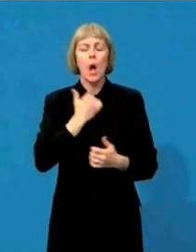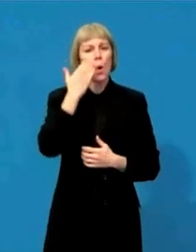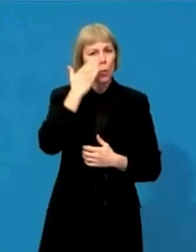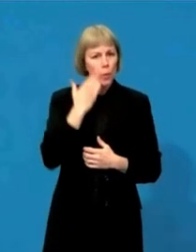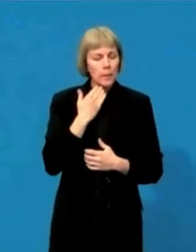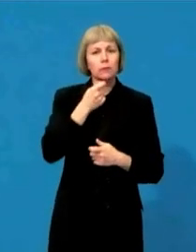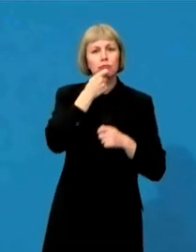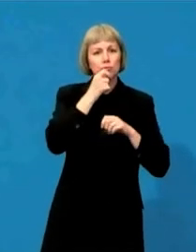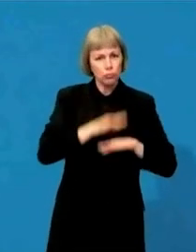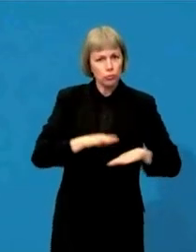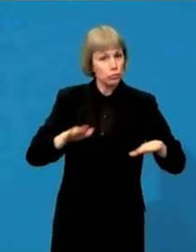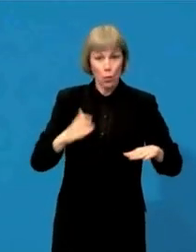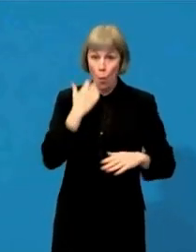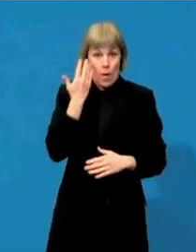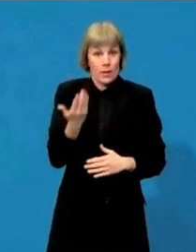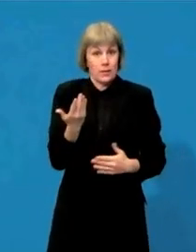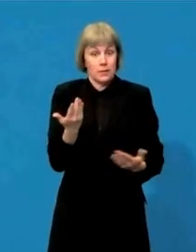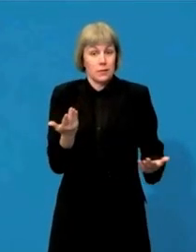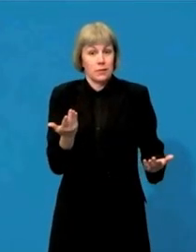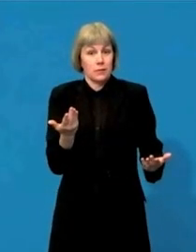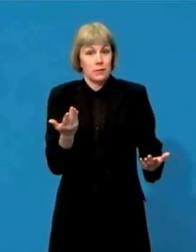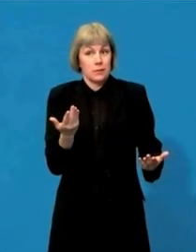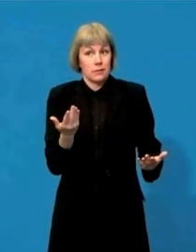as long as I'm able to stand and talk and breathe.